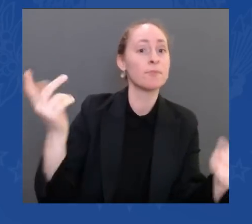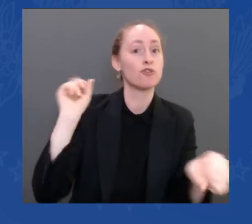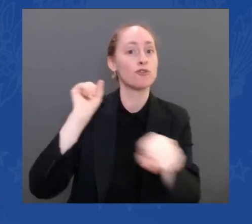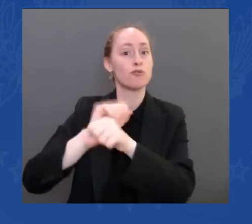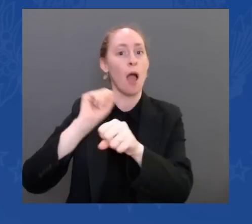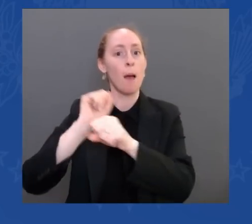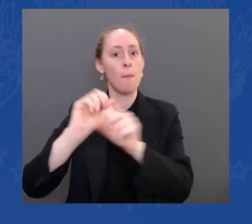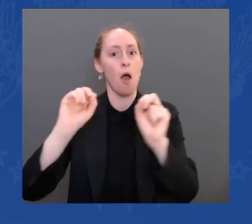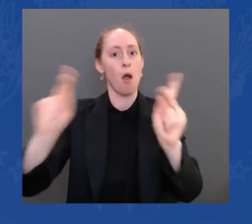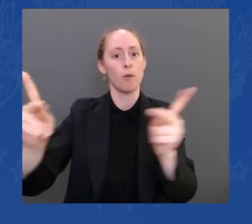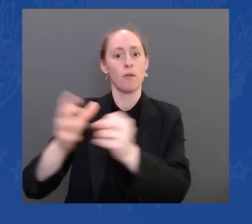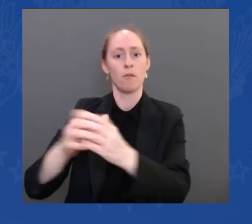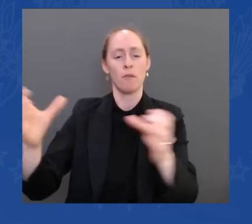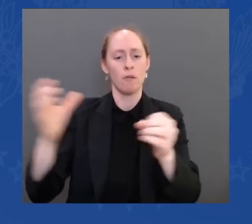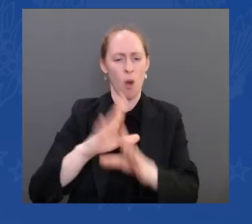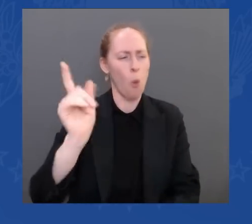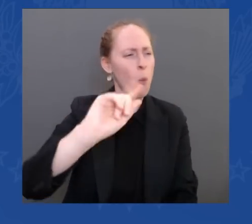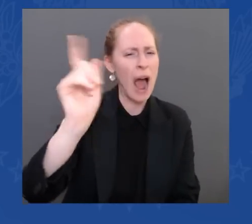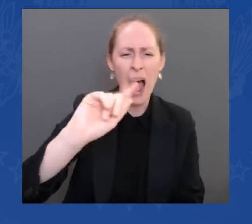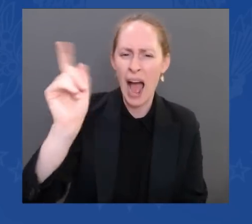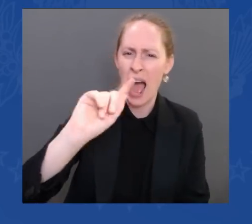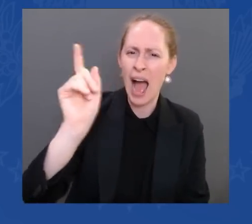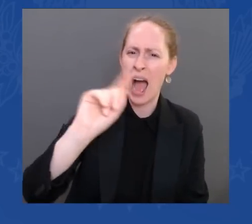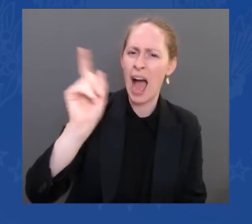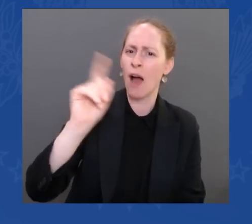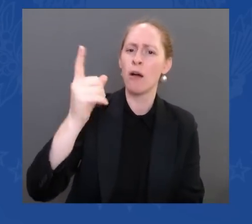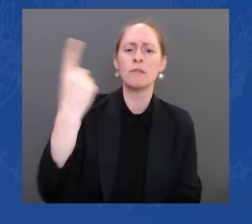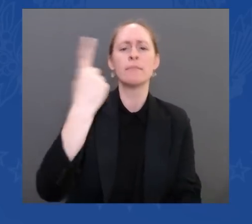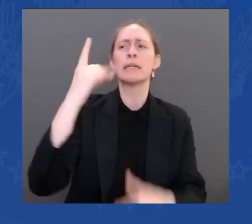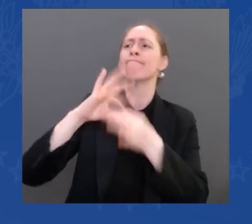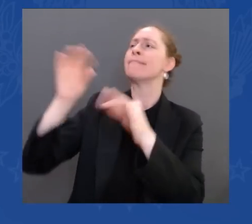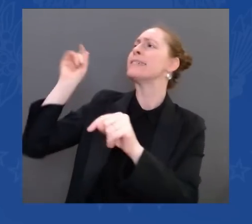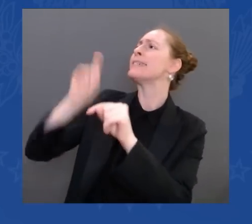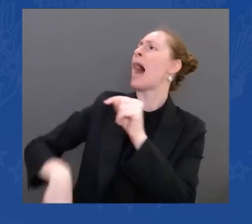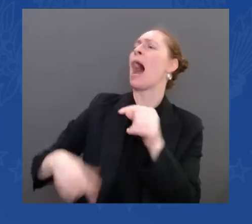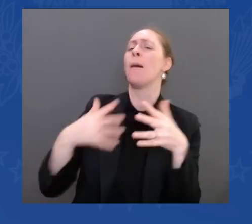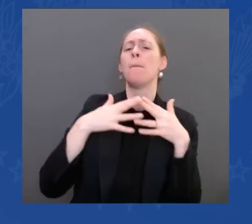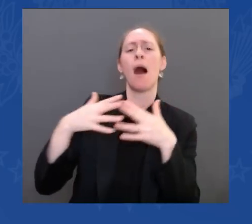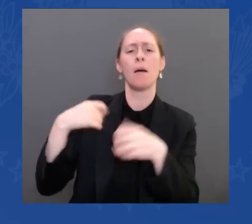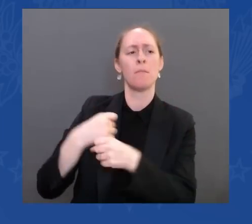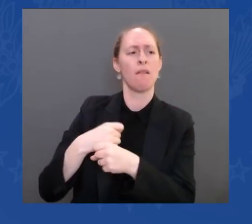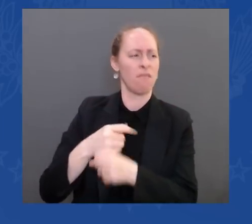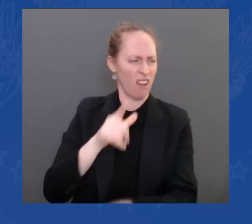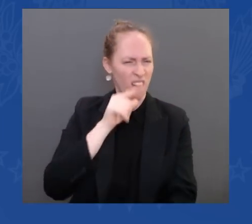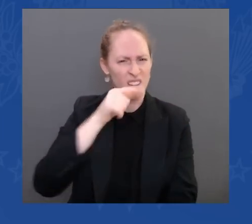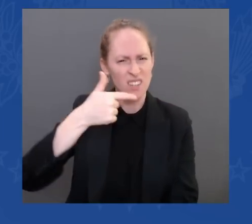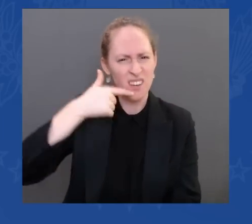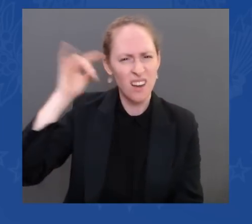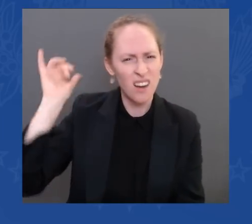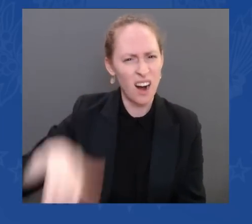We've created, just in the last 17 months, 465,000 permanent manufacturing jobs in America.